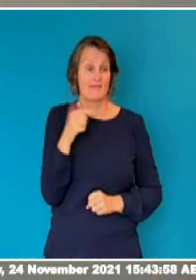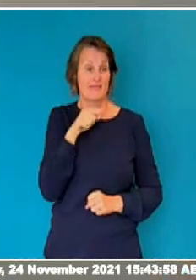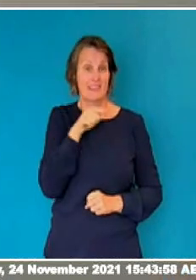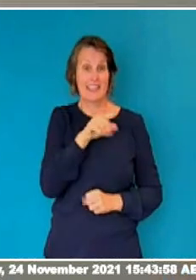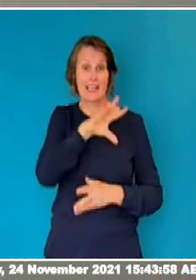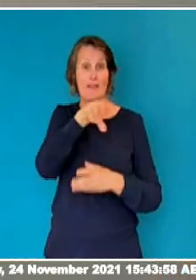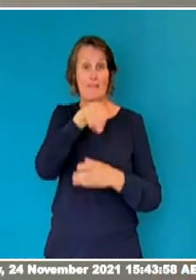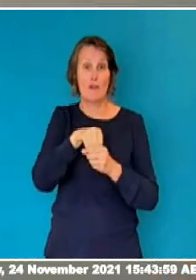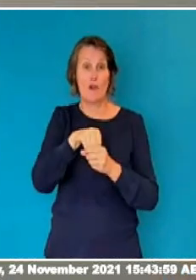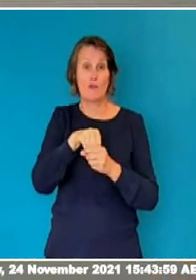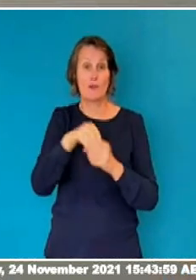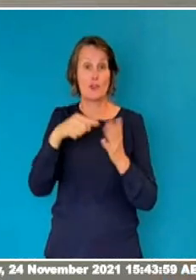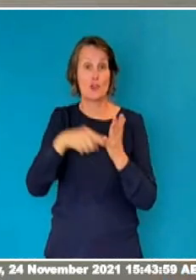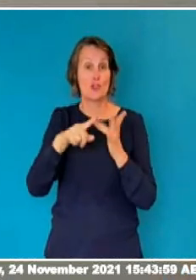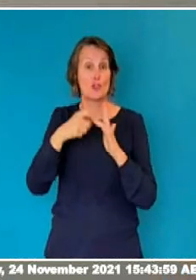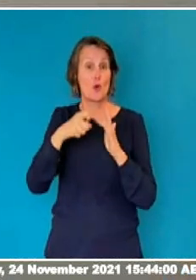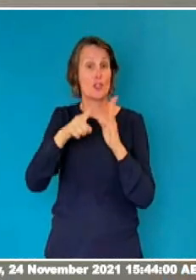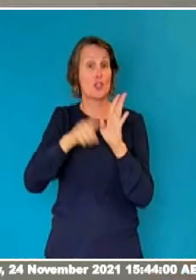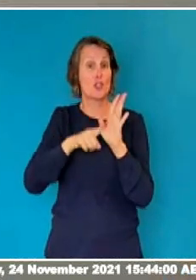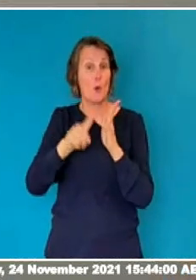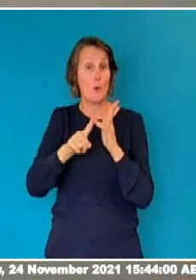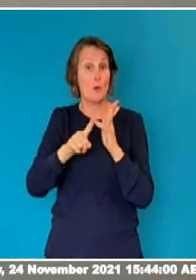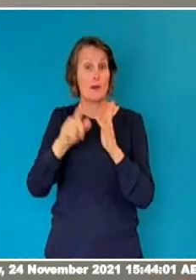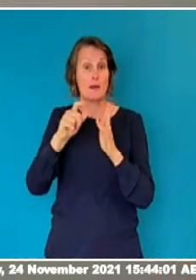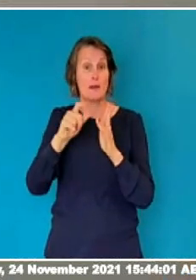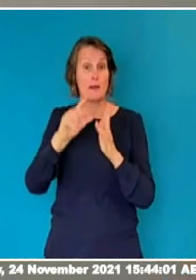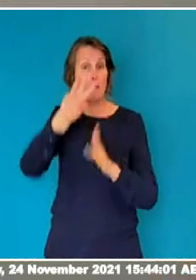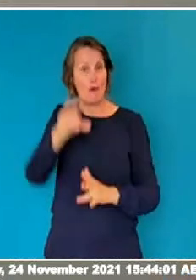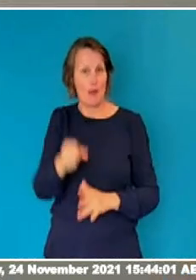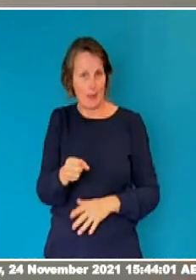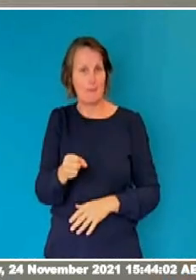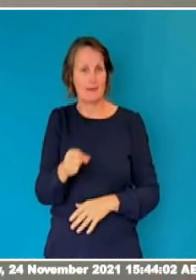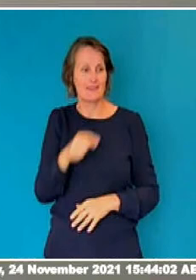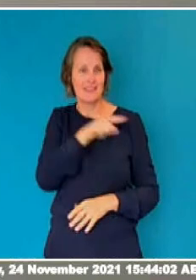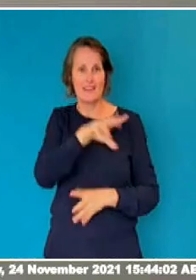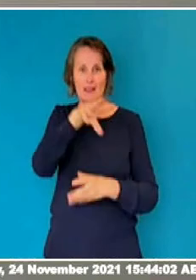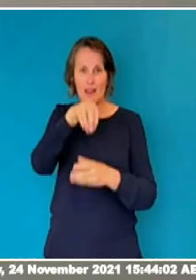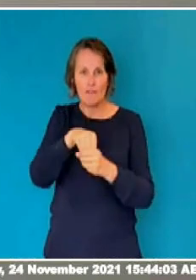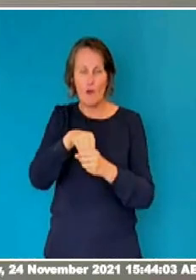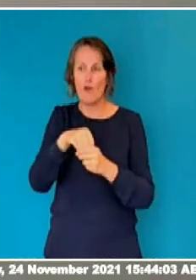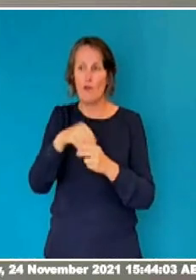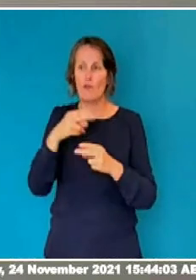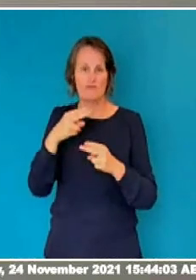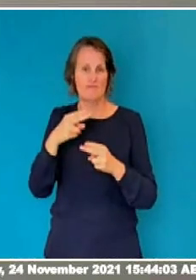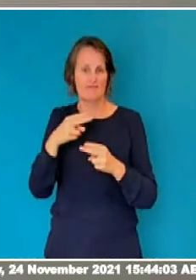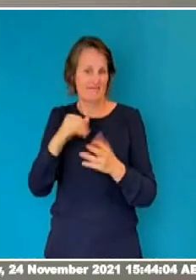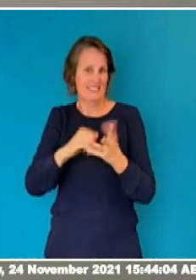Tokyo Paralympics, and he is a member of the employeeÂ a member of staff at Lendlease.